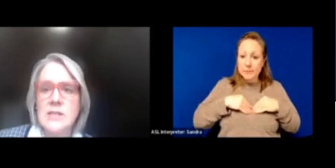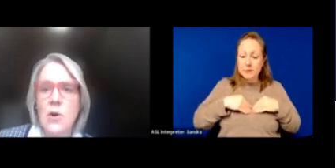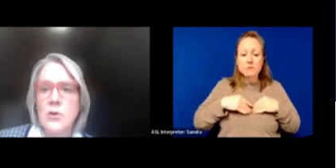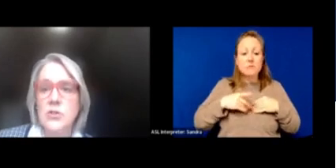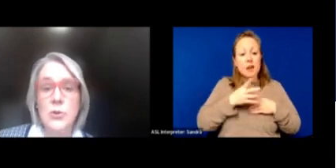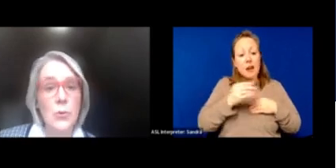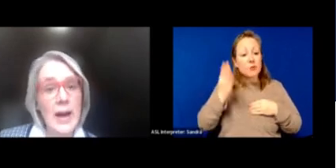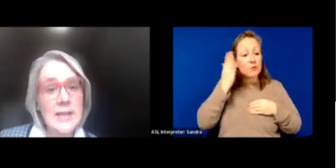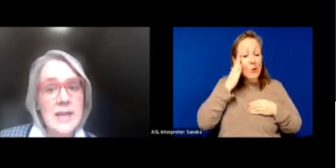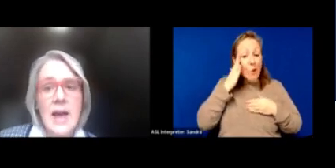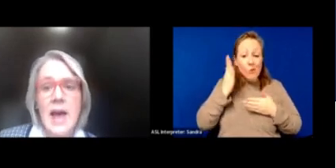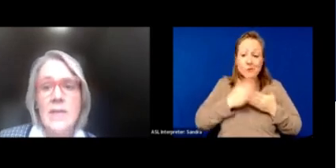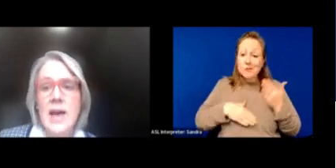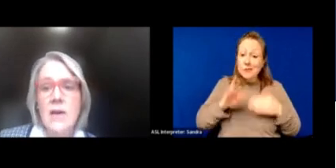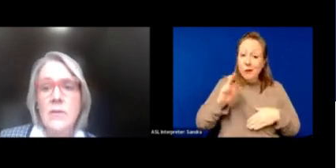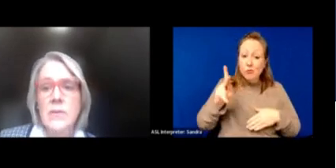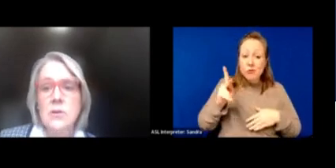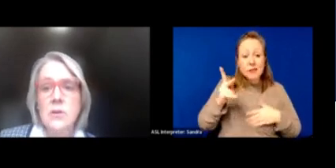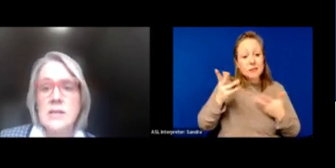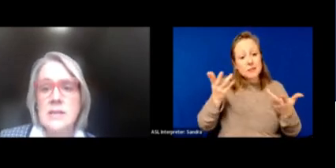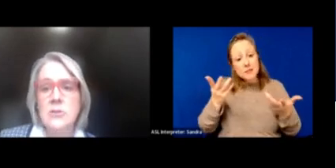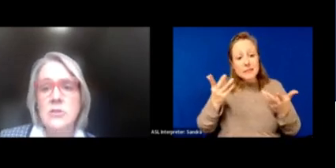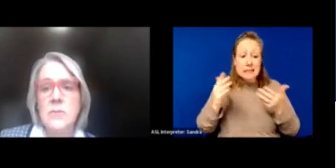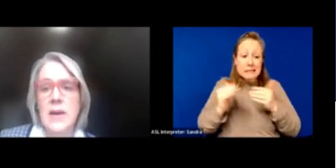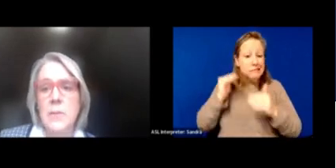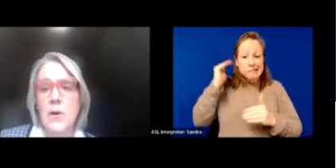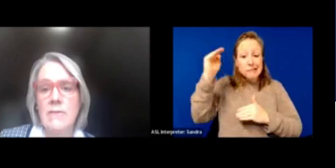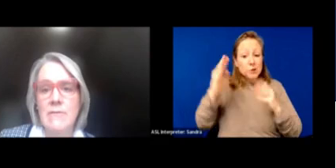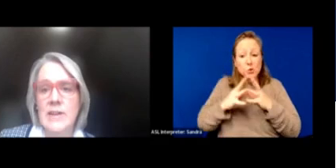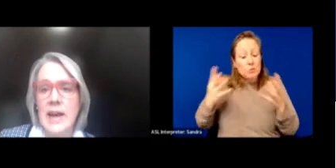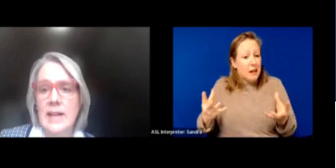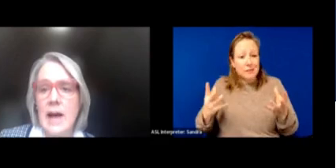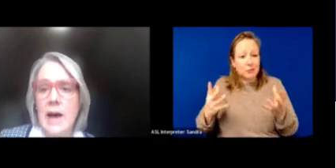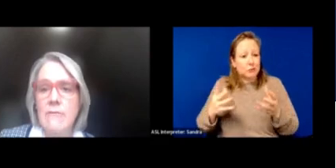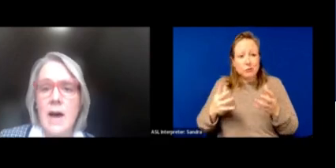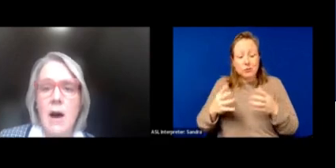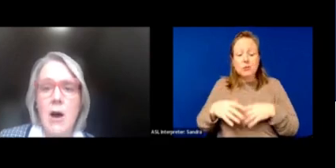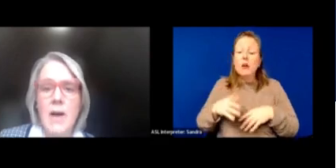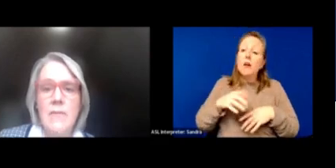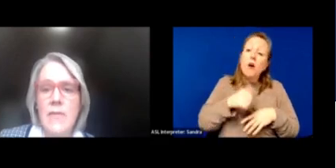risks are too great, and that other risks are considered to be a part of everyday life. And